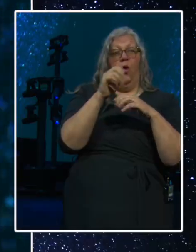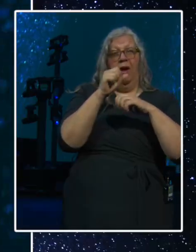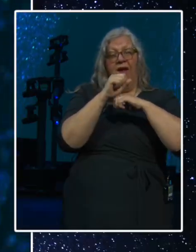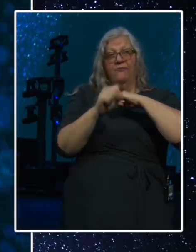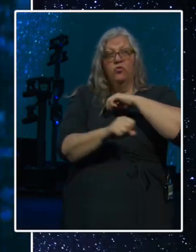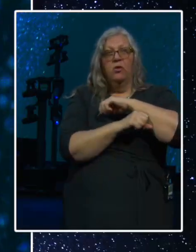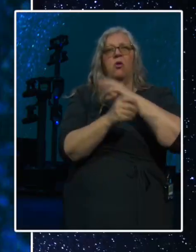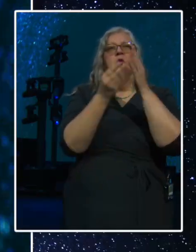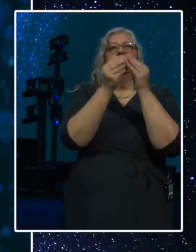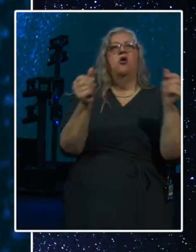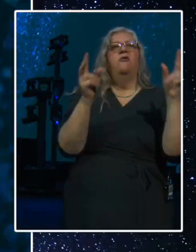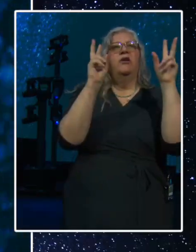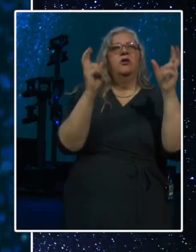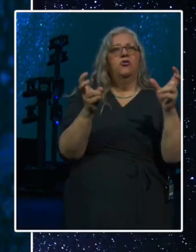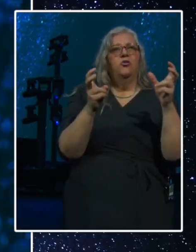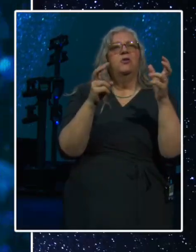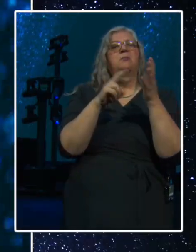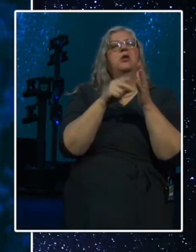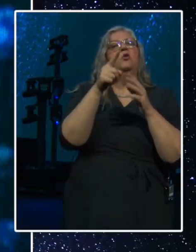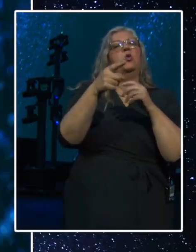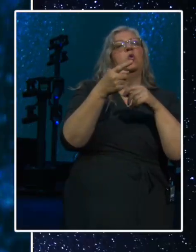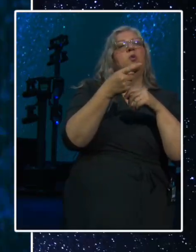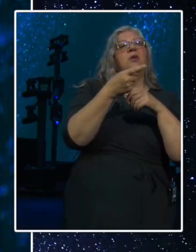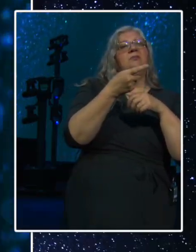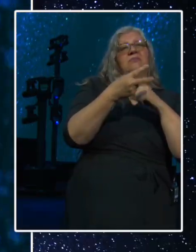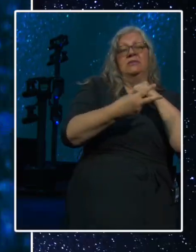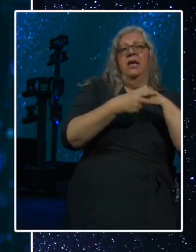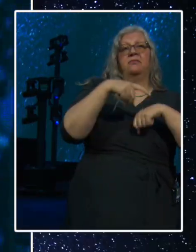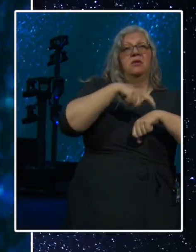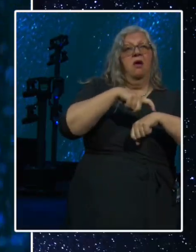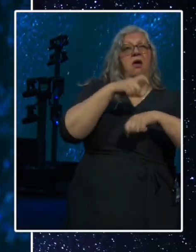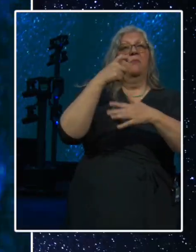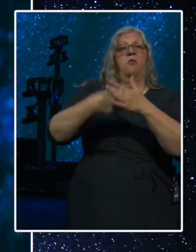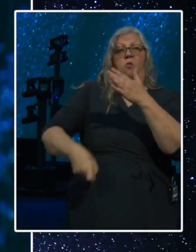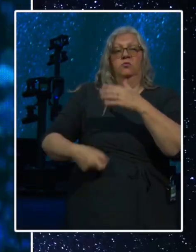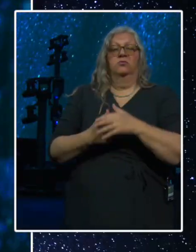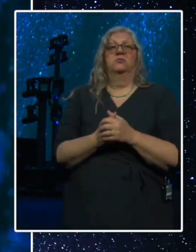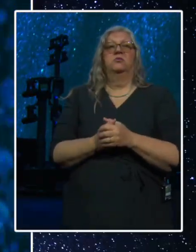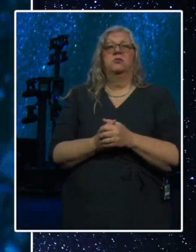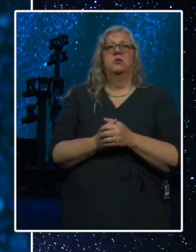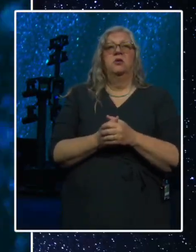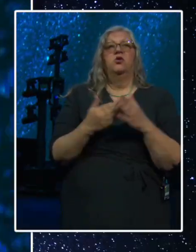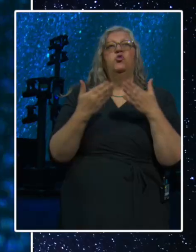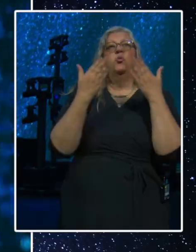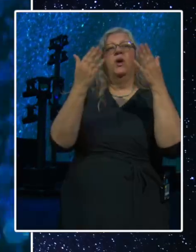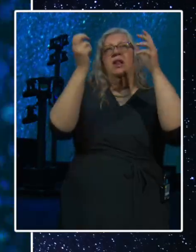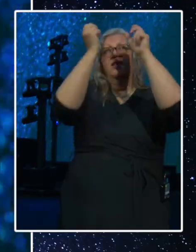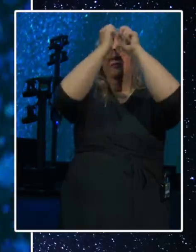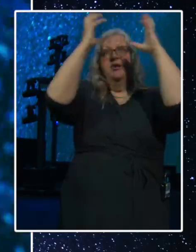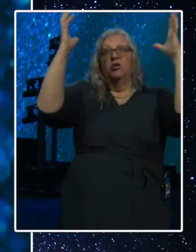helping you save both time and cost. To bring this vision into reality,